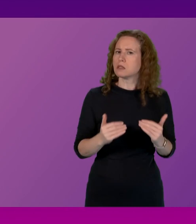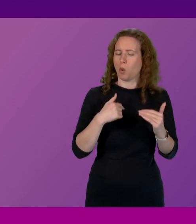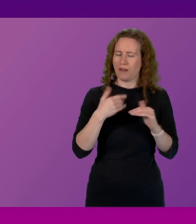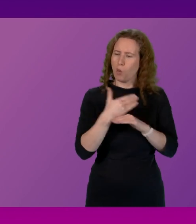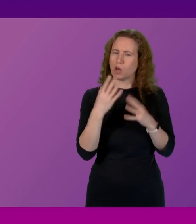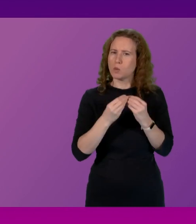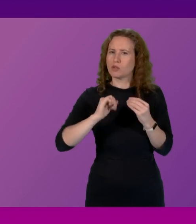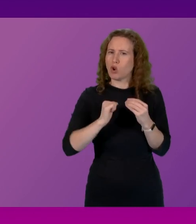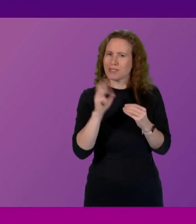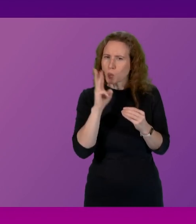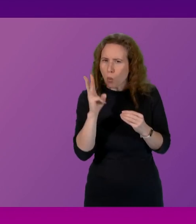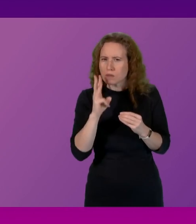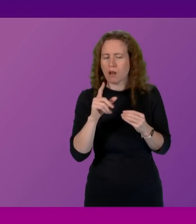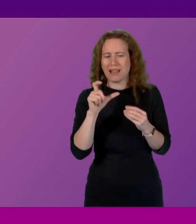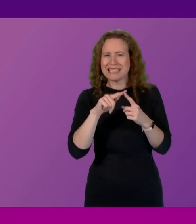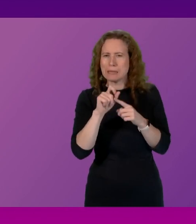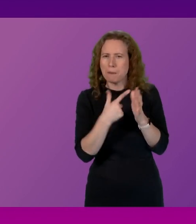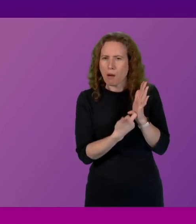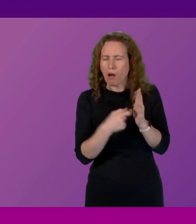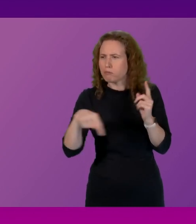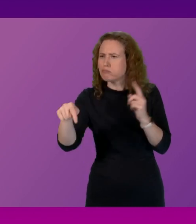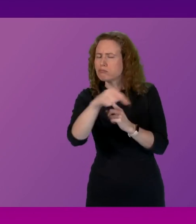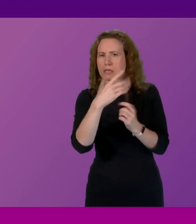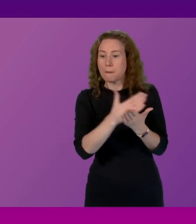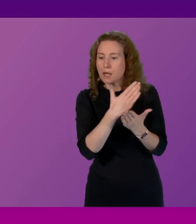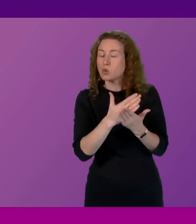Scottish Water and key stakeholders to ensure that more bathing waters than ever before